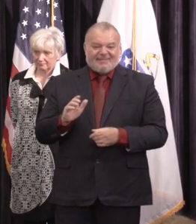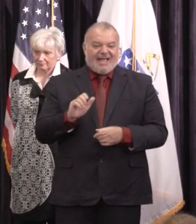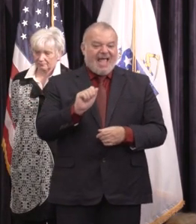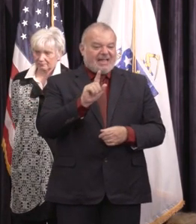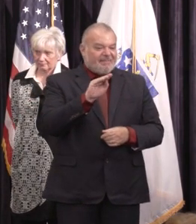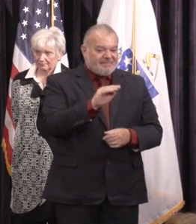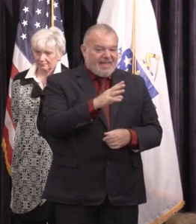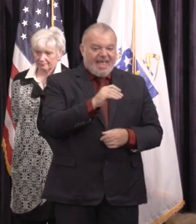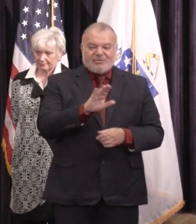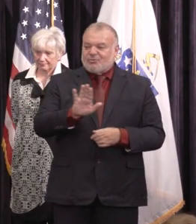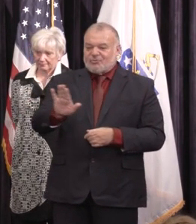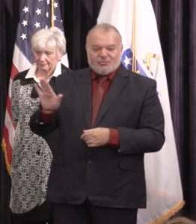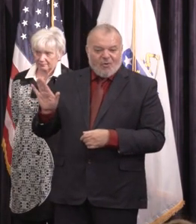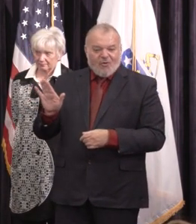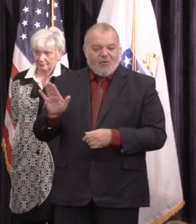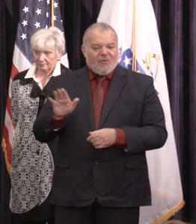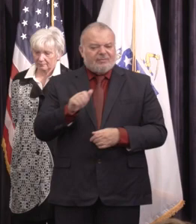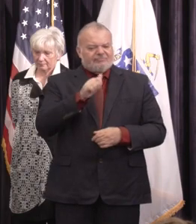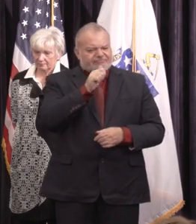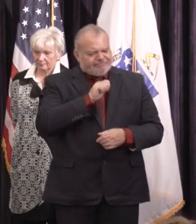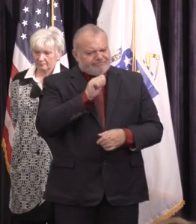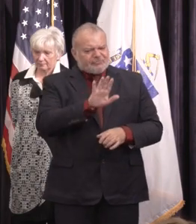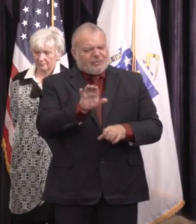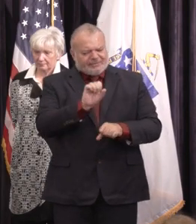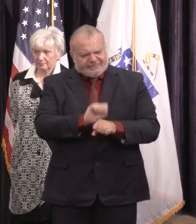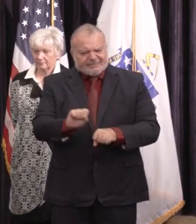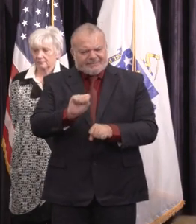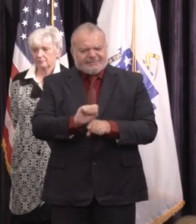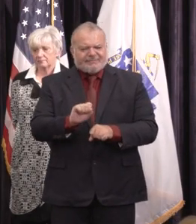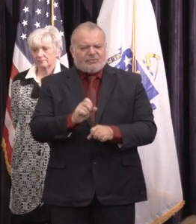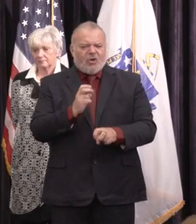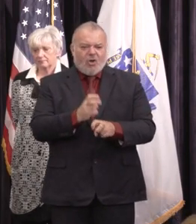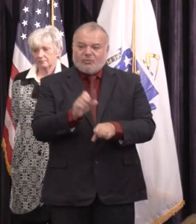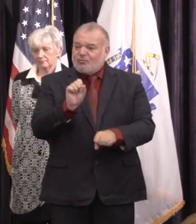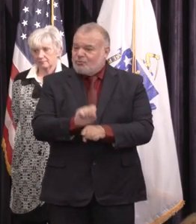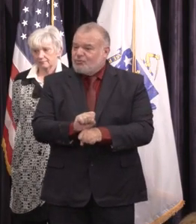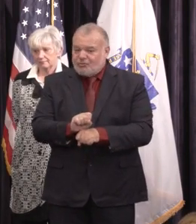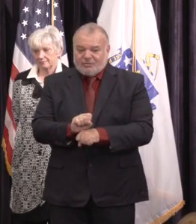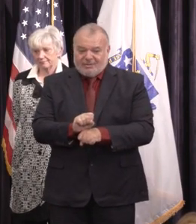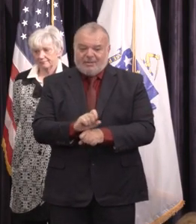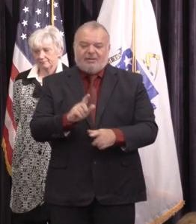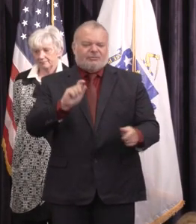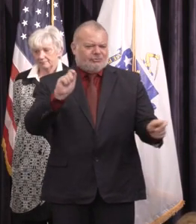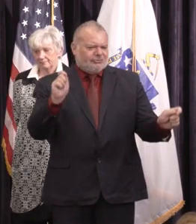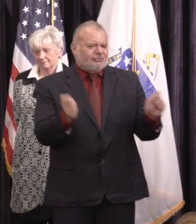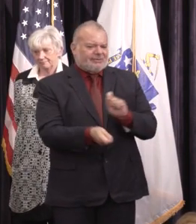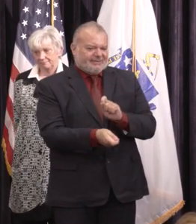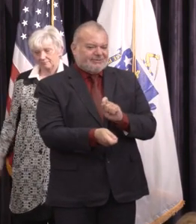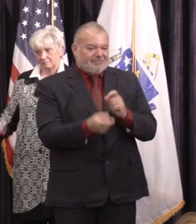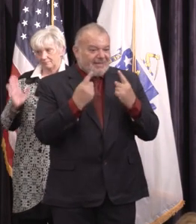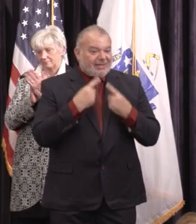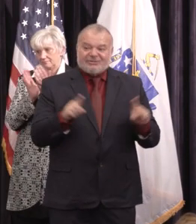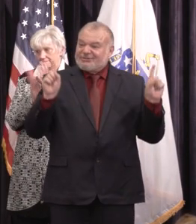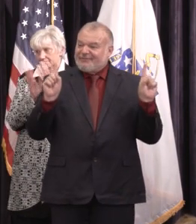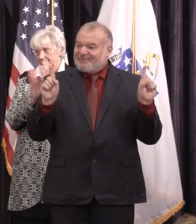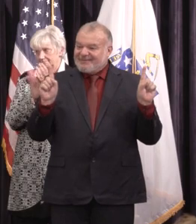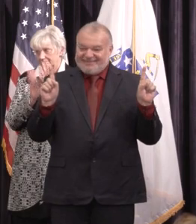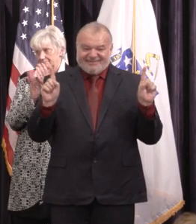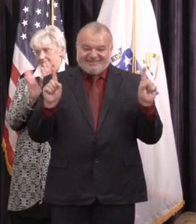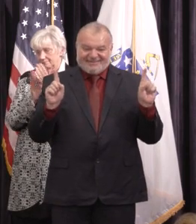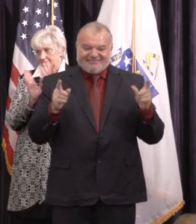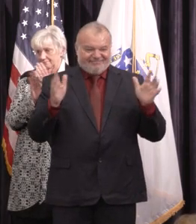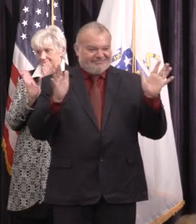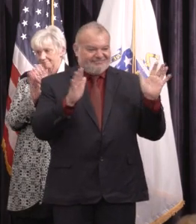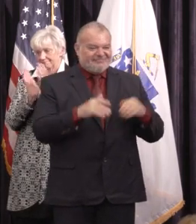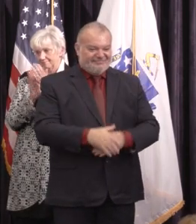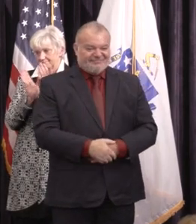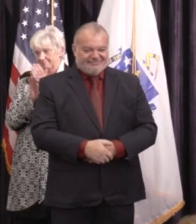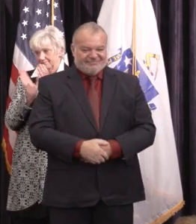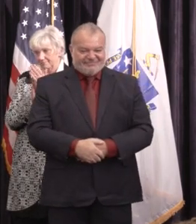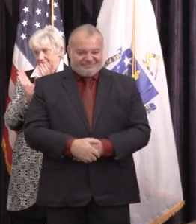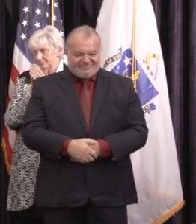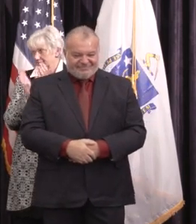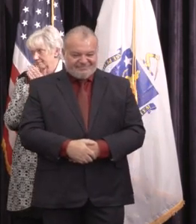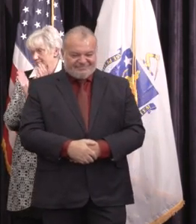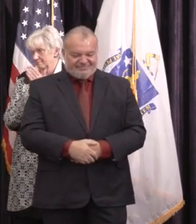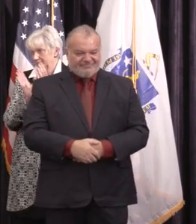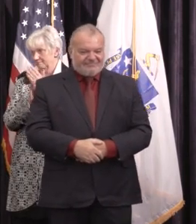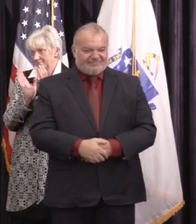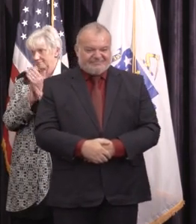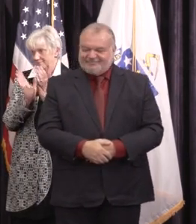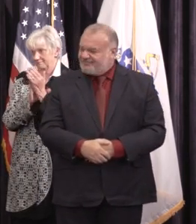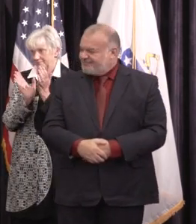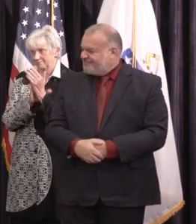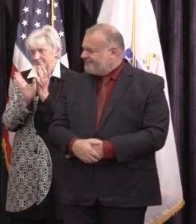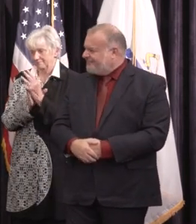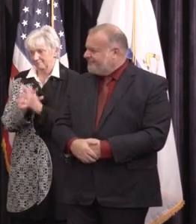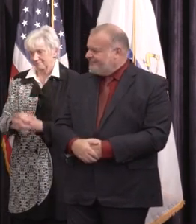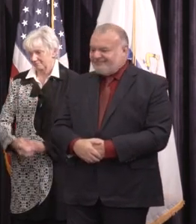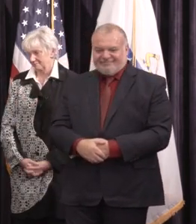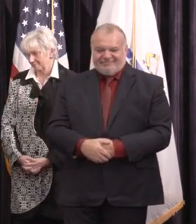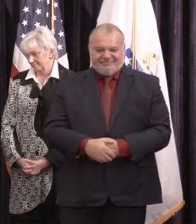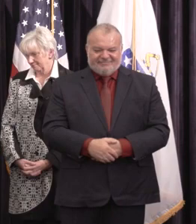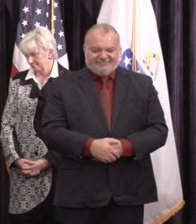and hard work transformative change demands. Thank you. . And I am pleased to